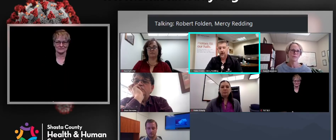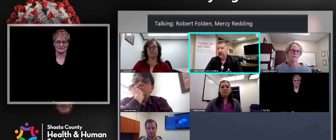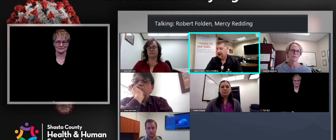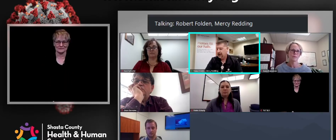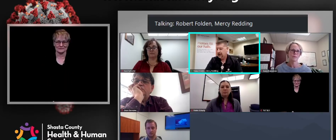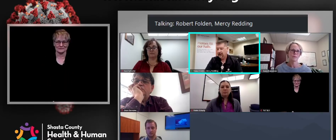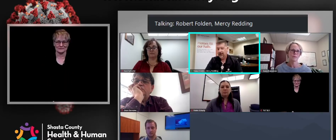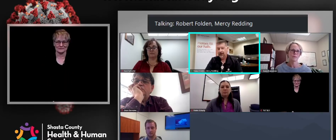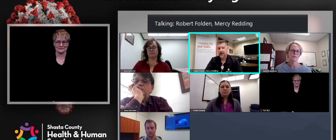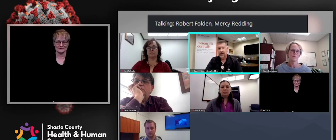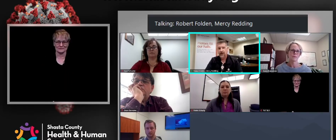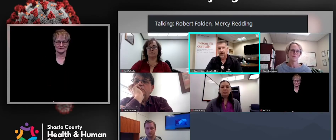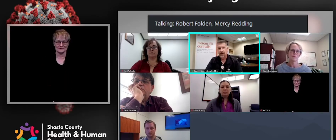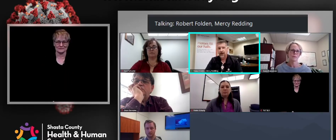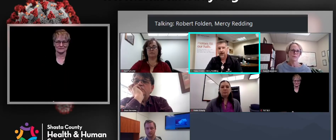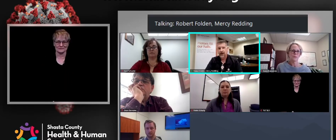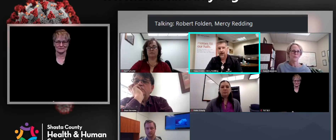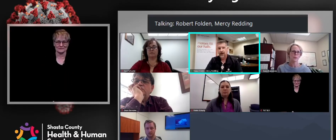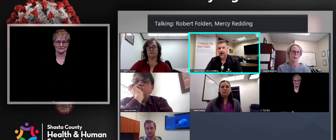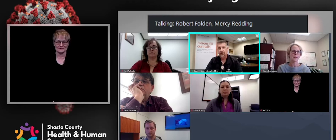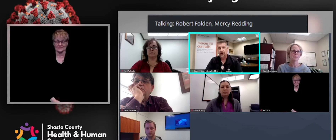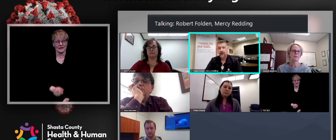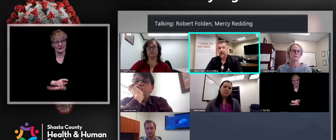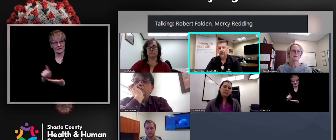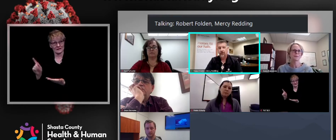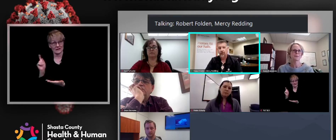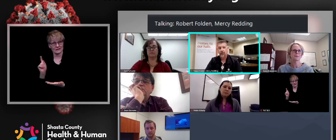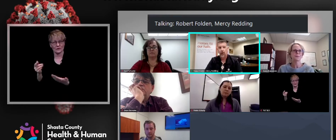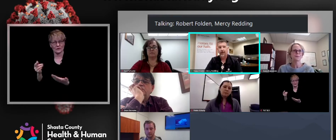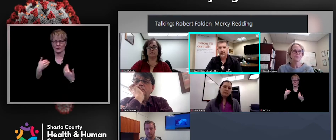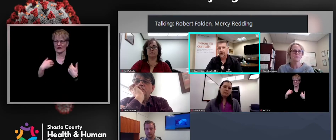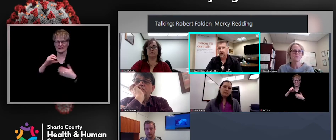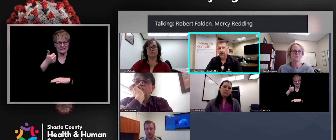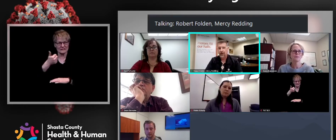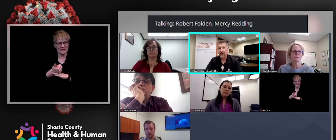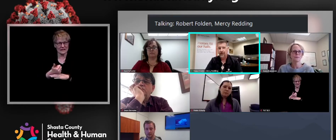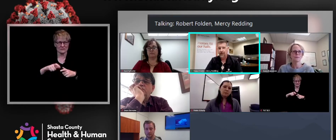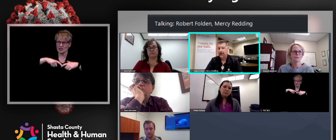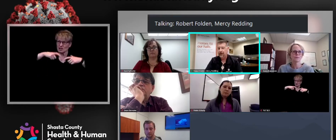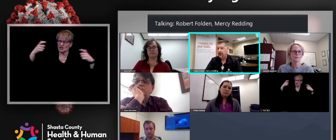community vaccination efforts, I guess there's a few points I just want to make for people.